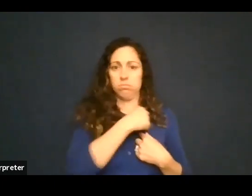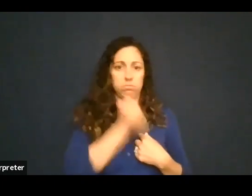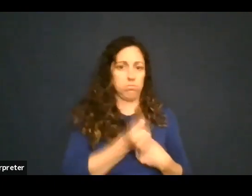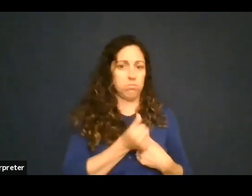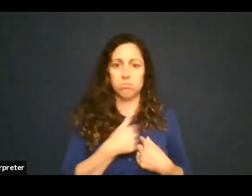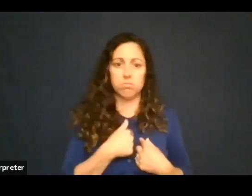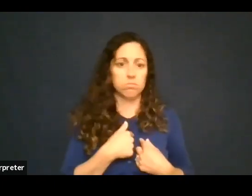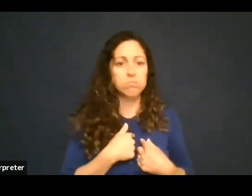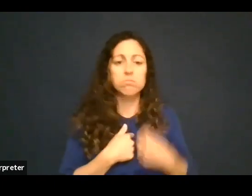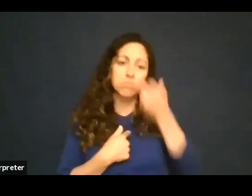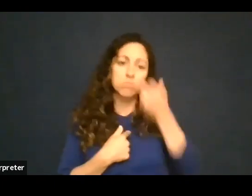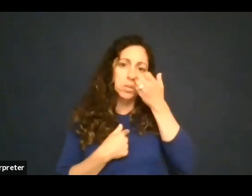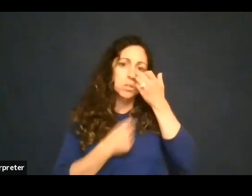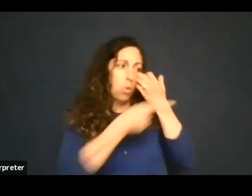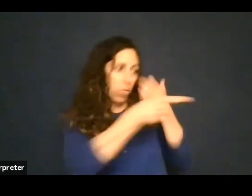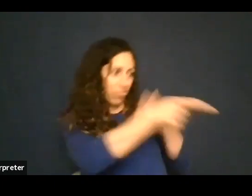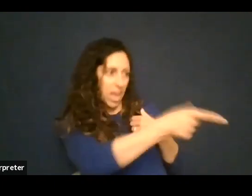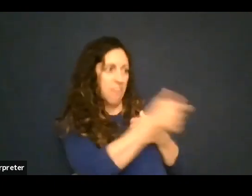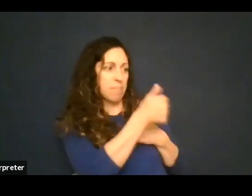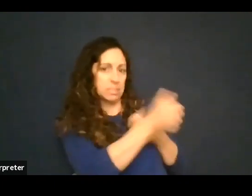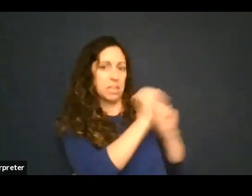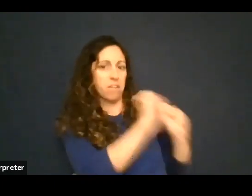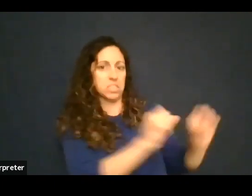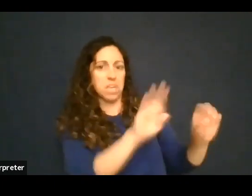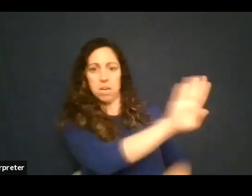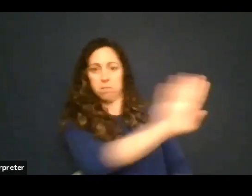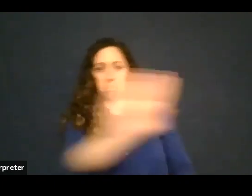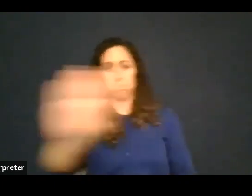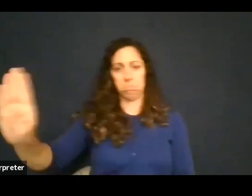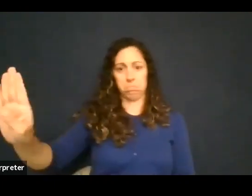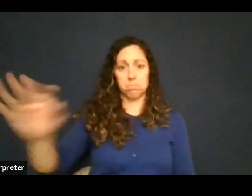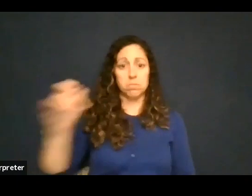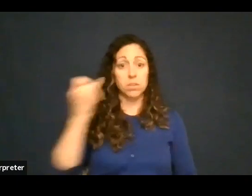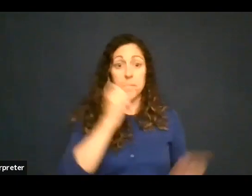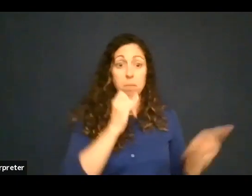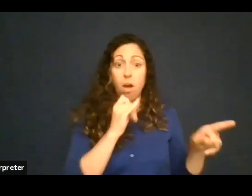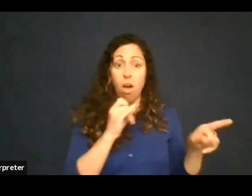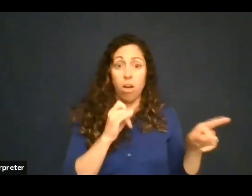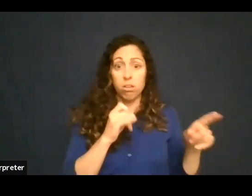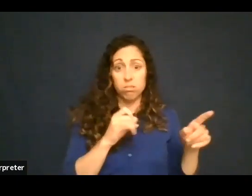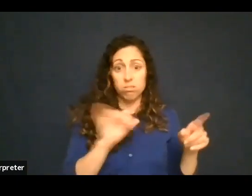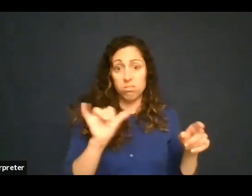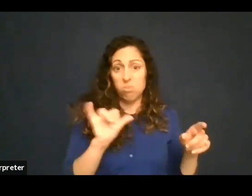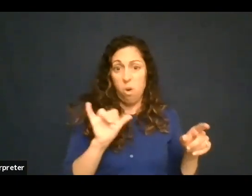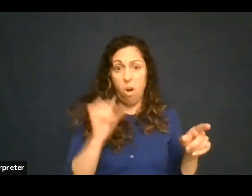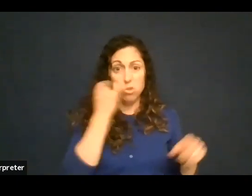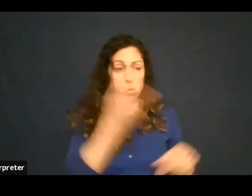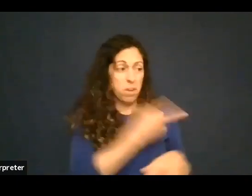But, on the other hand, if they're really not interested in that opportunity or don't want to be bothered, they don't need to do anything,